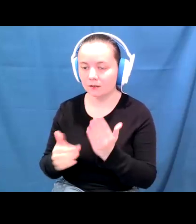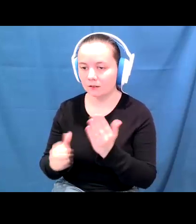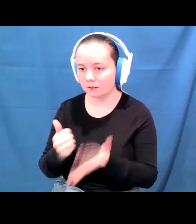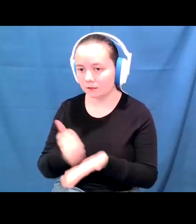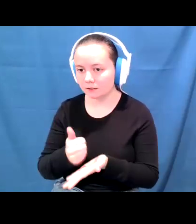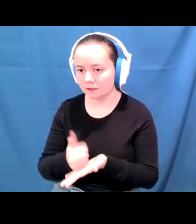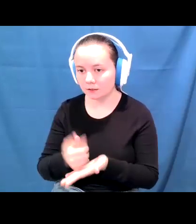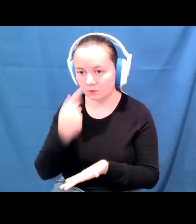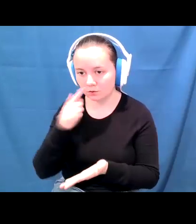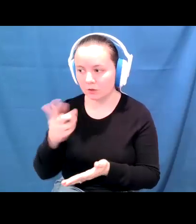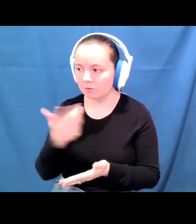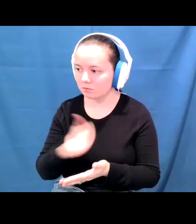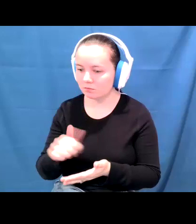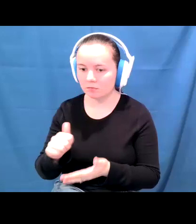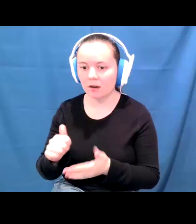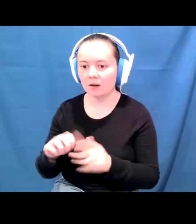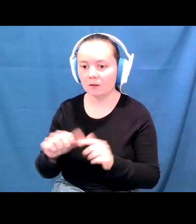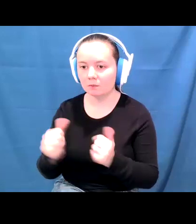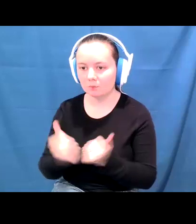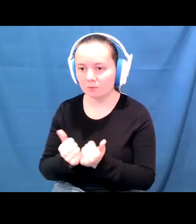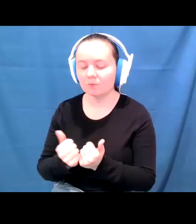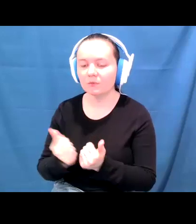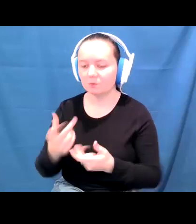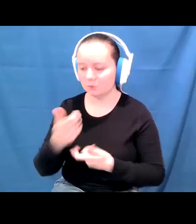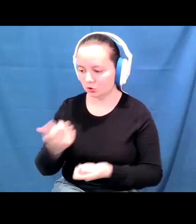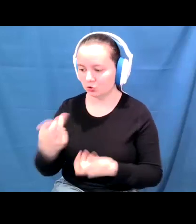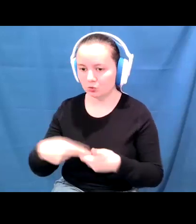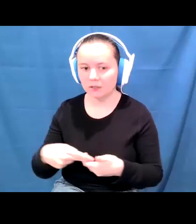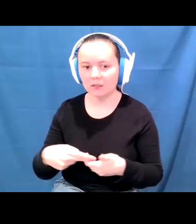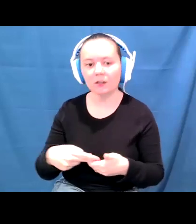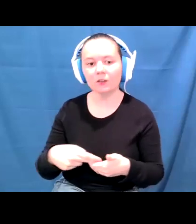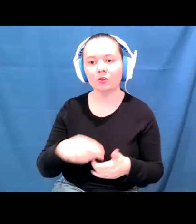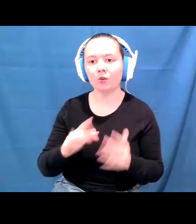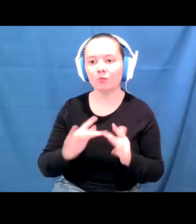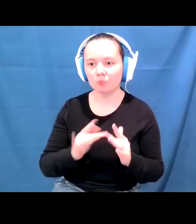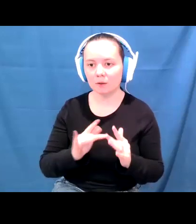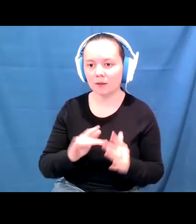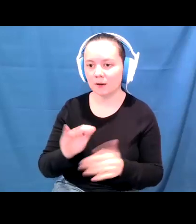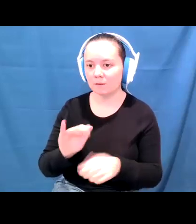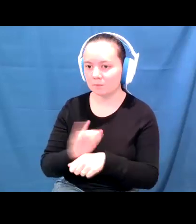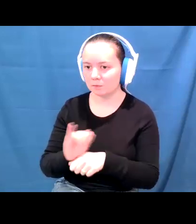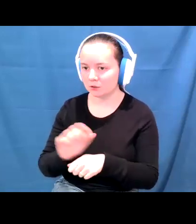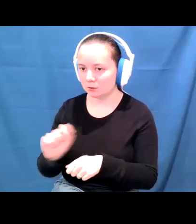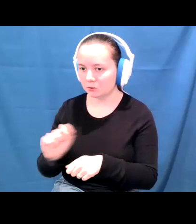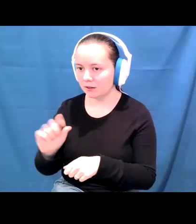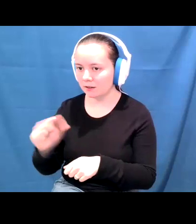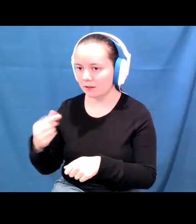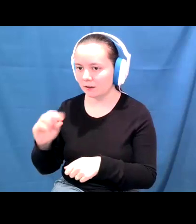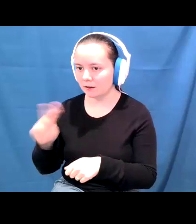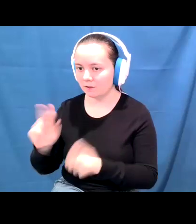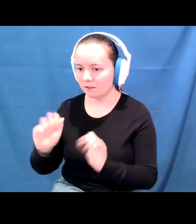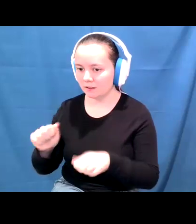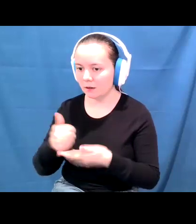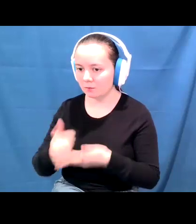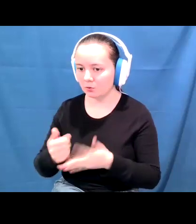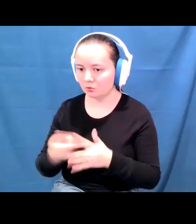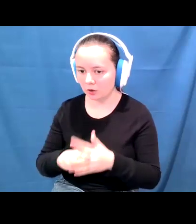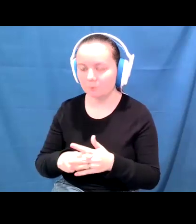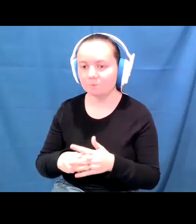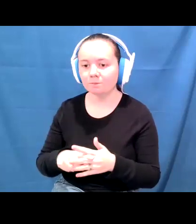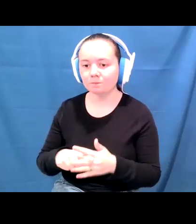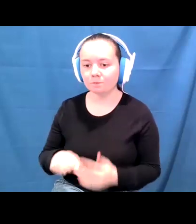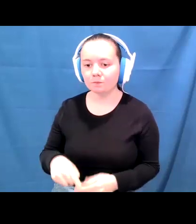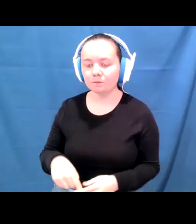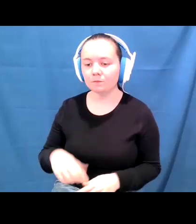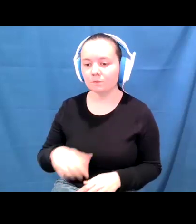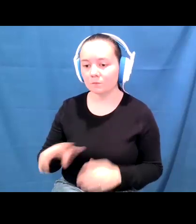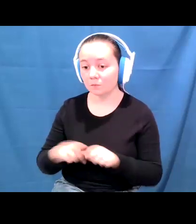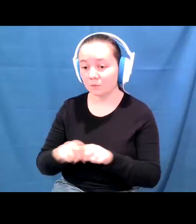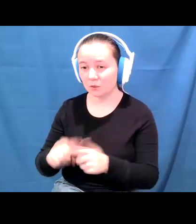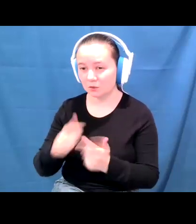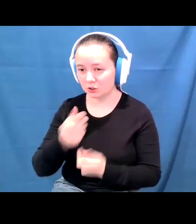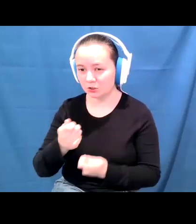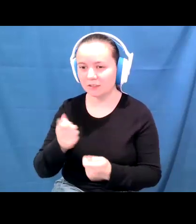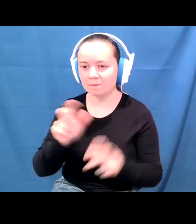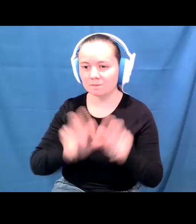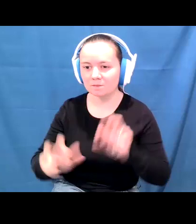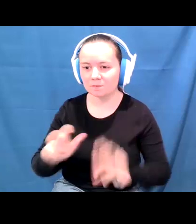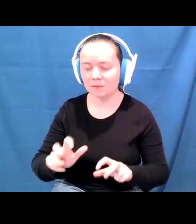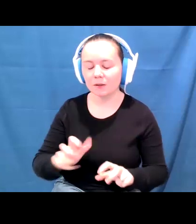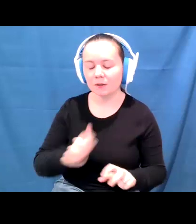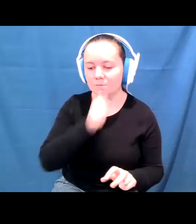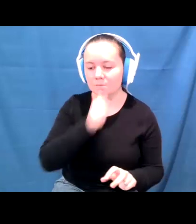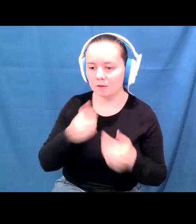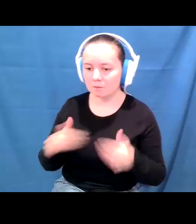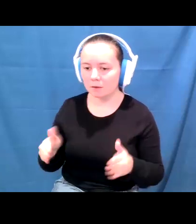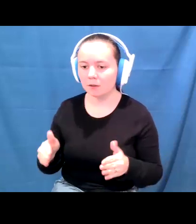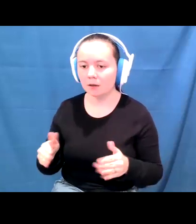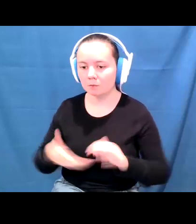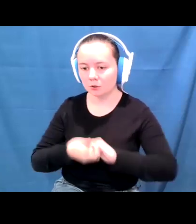The website apprenticeship.gov can get you started. In addition to technical assistance to employers, ETA is also investing in the public-private partnerships that expand, diversify, and strengthen the registered apprenticeship system.